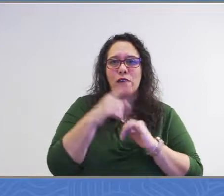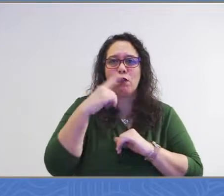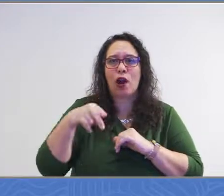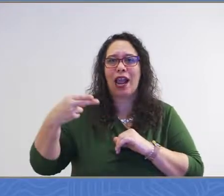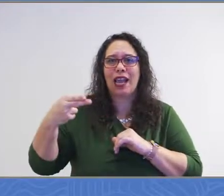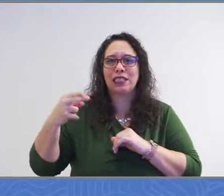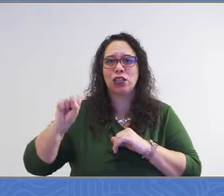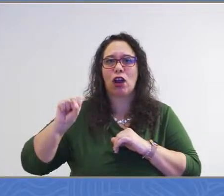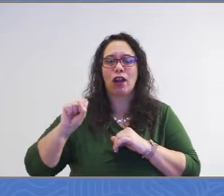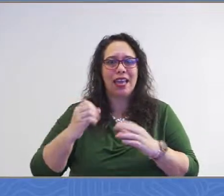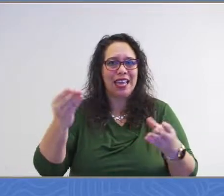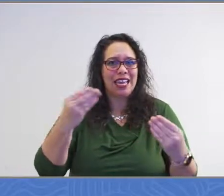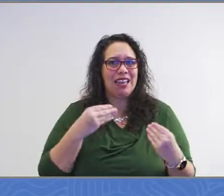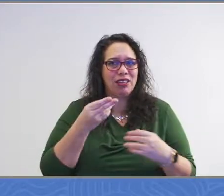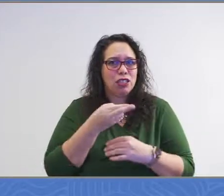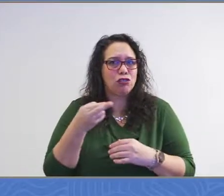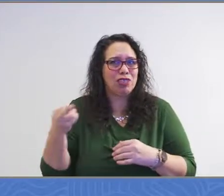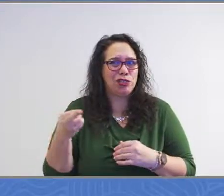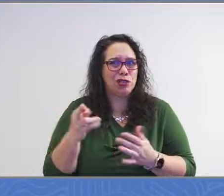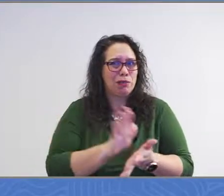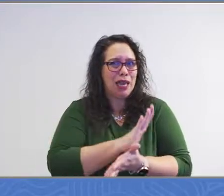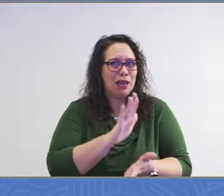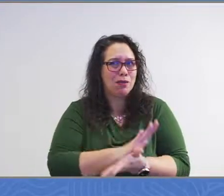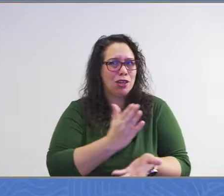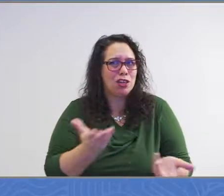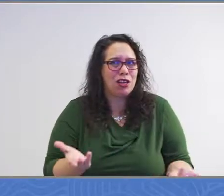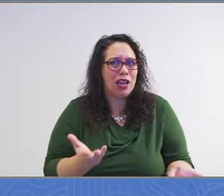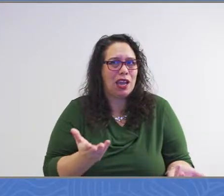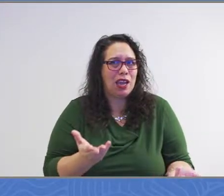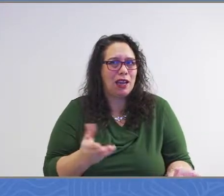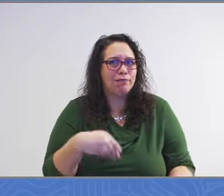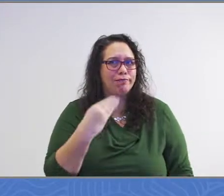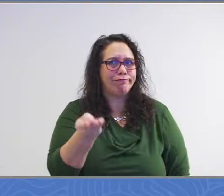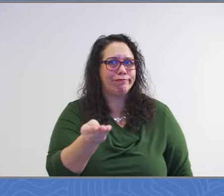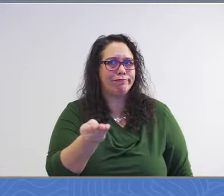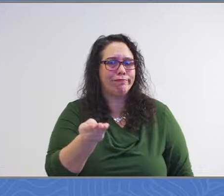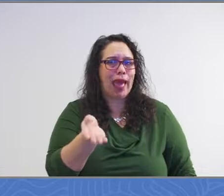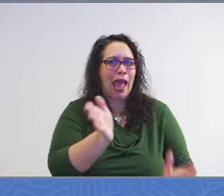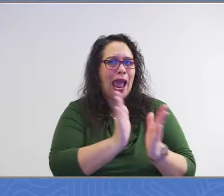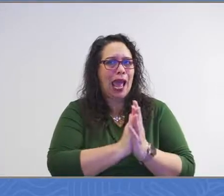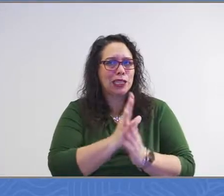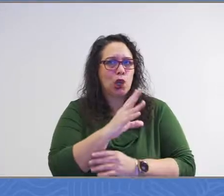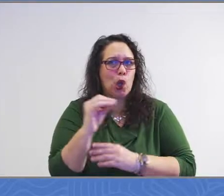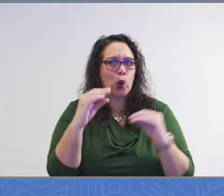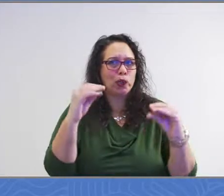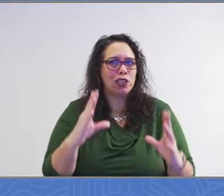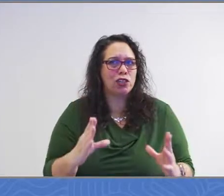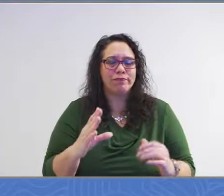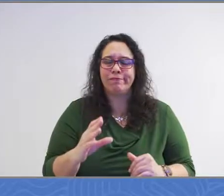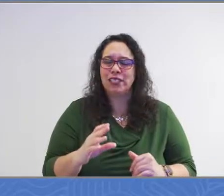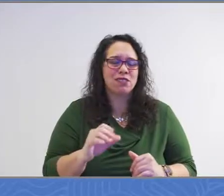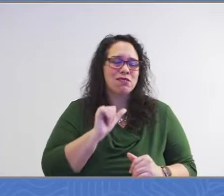Giving us resources pages and simply saying, "Ask your co-teacher," response is not acceptable.